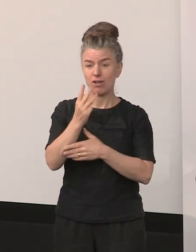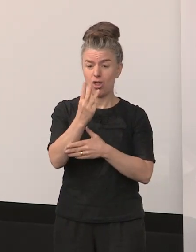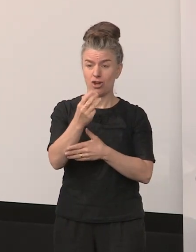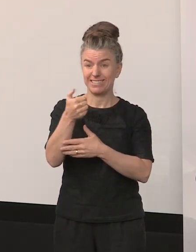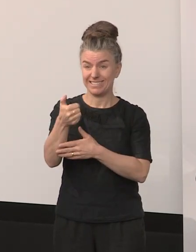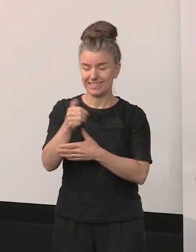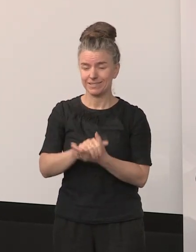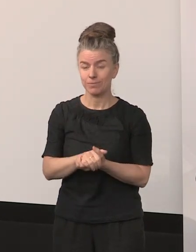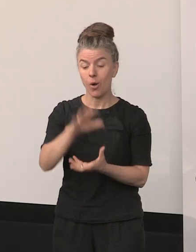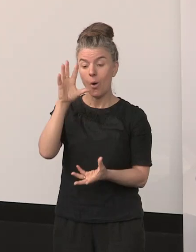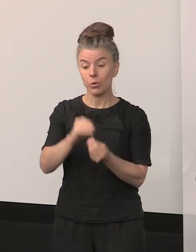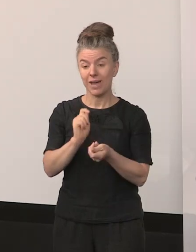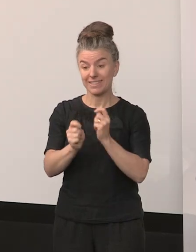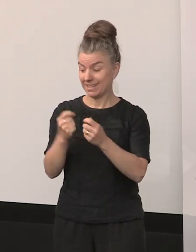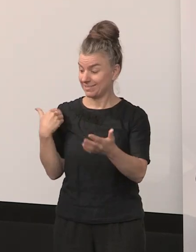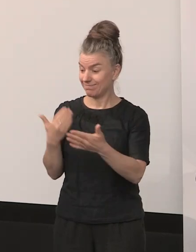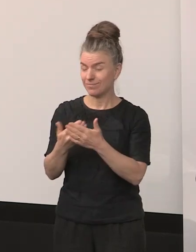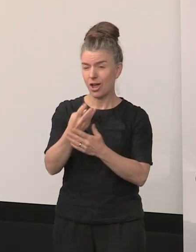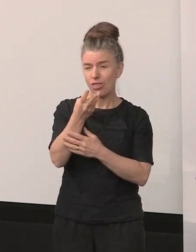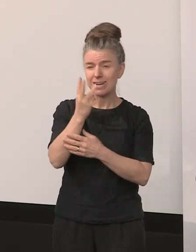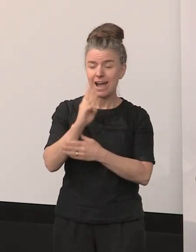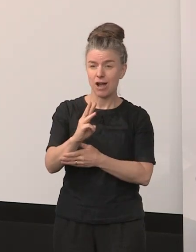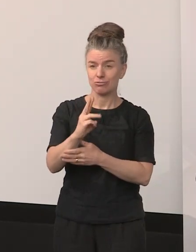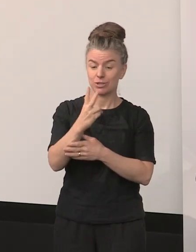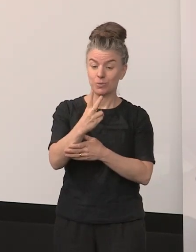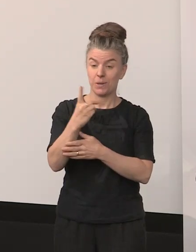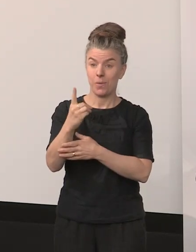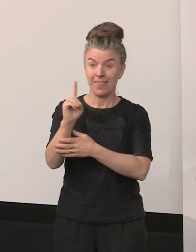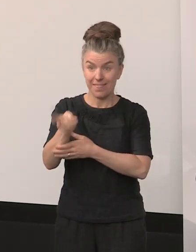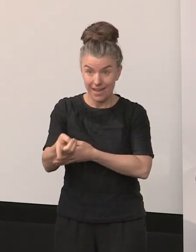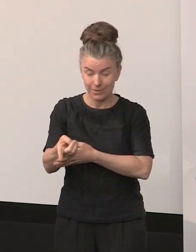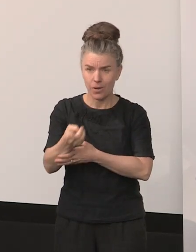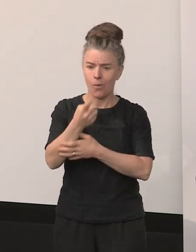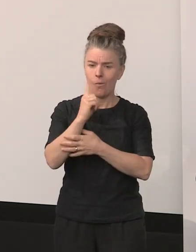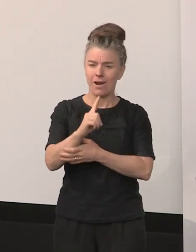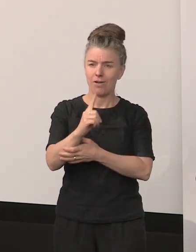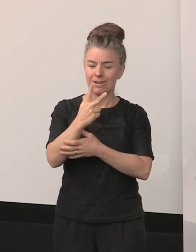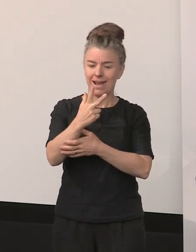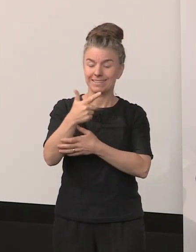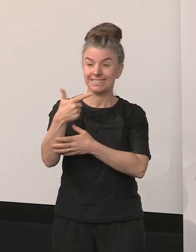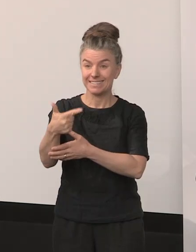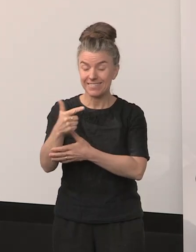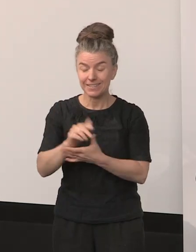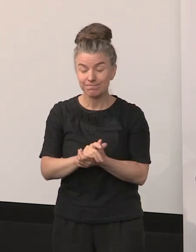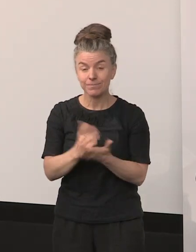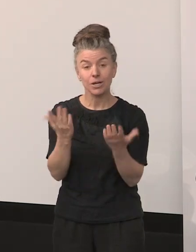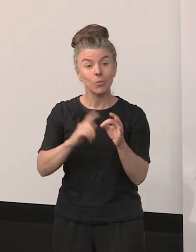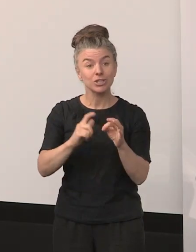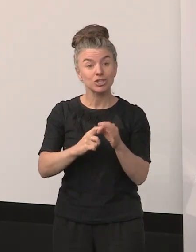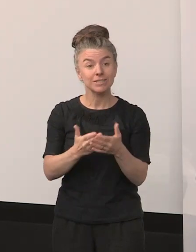our labs processed 4,936 tests, and the total tests